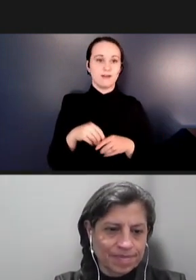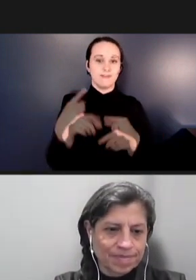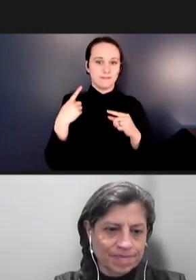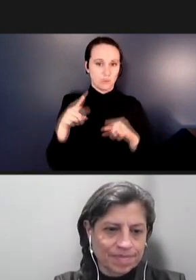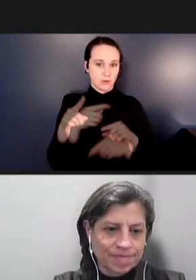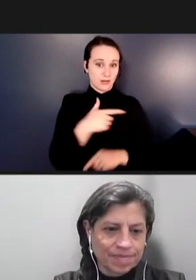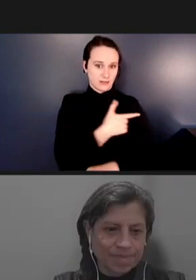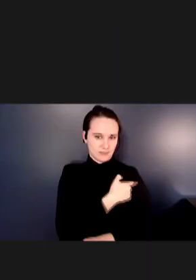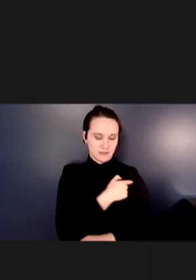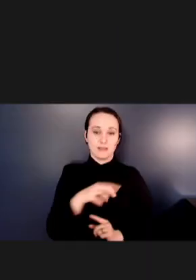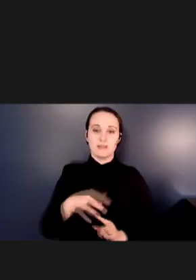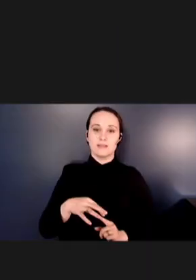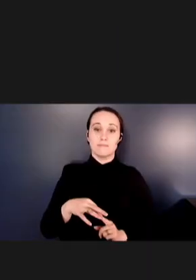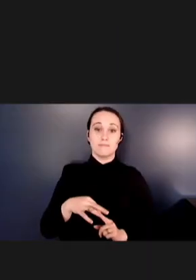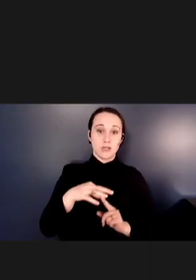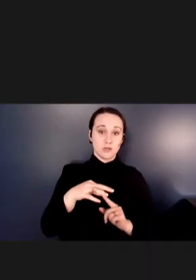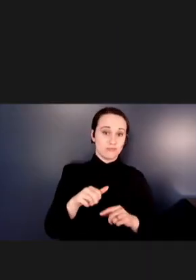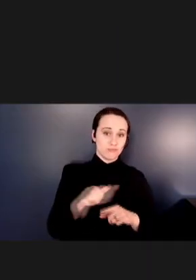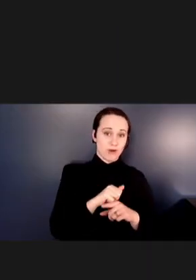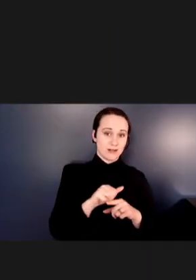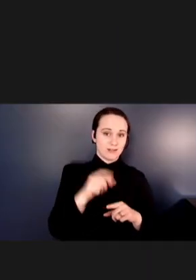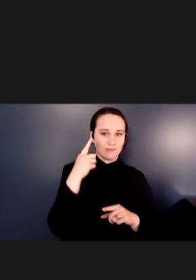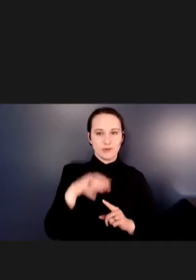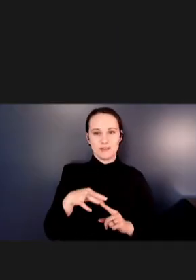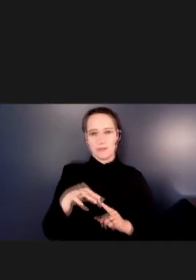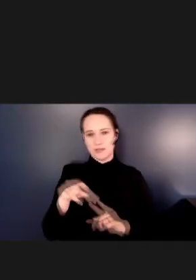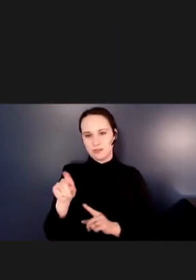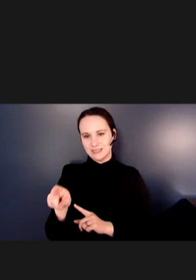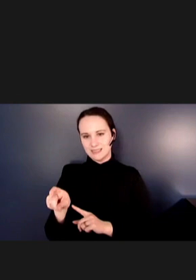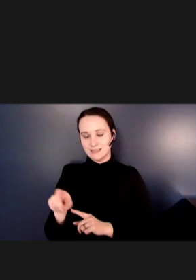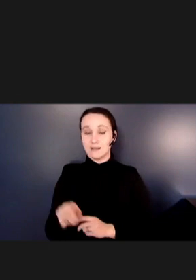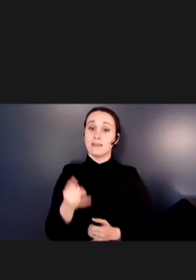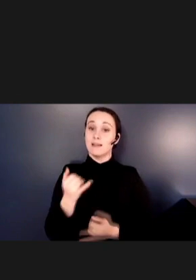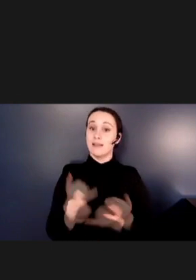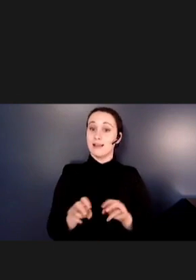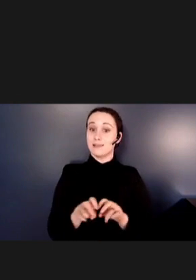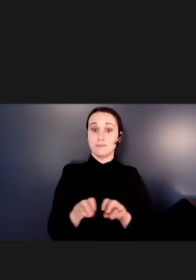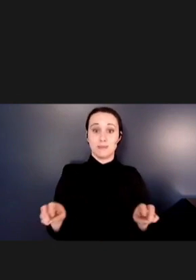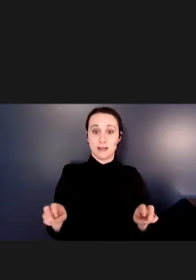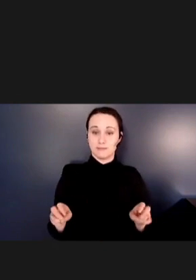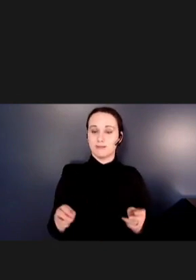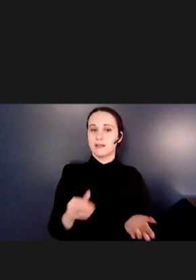for Special Needs. In the last panel of our meeting, we'll hear from Dr. Allison Bray